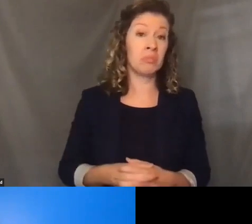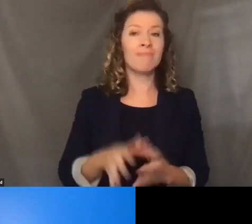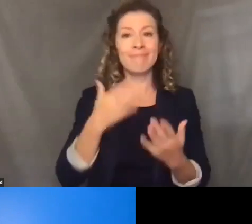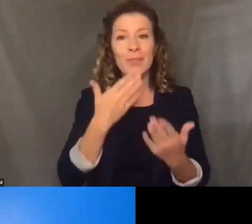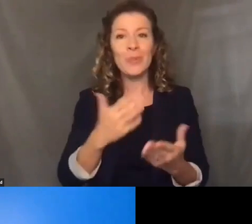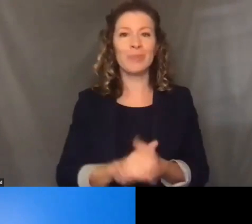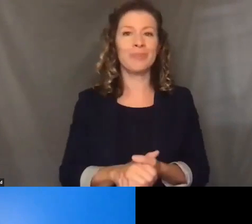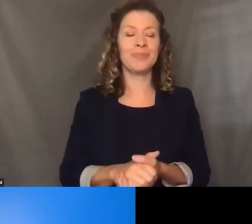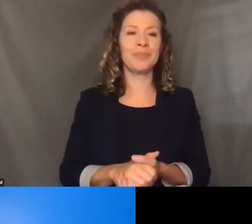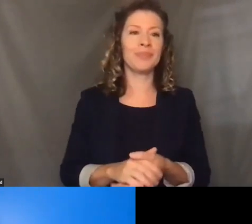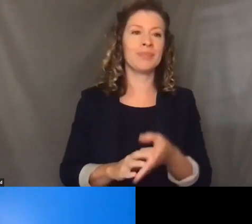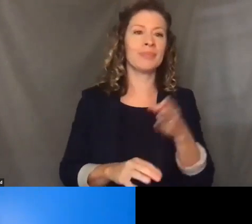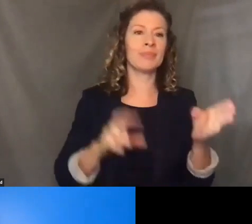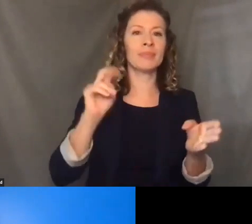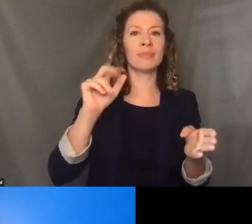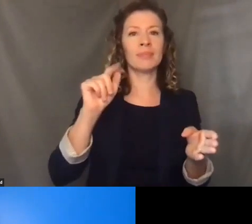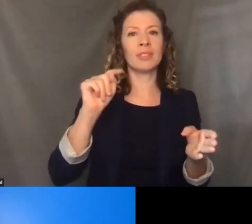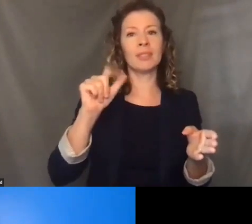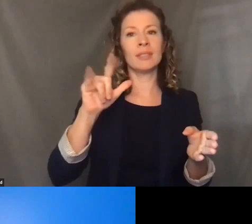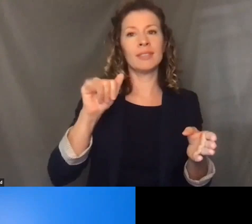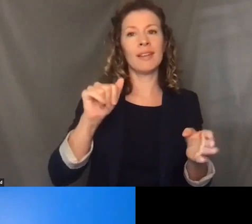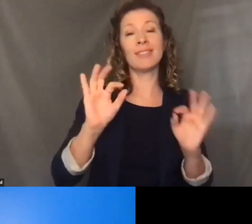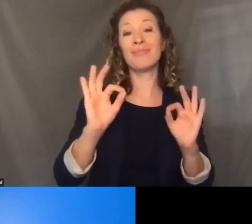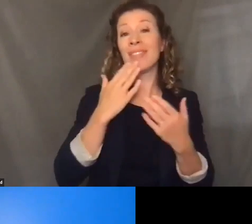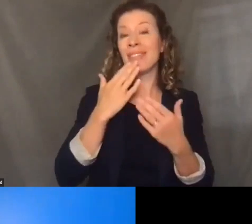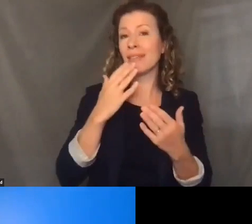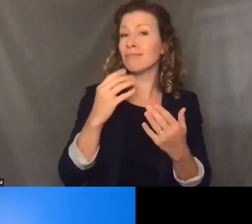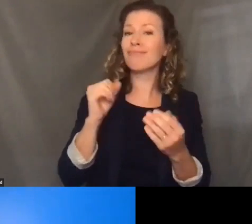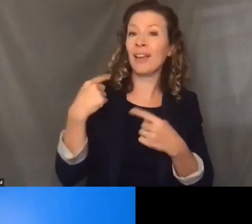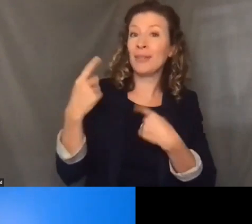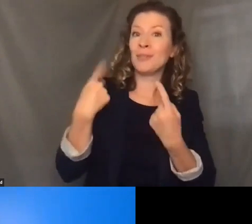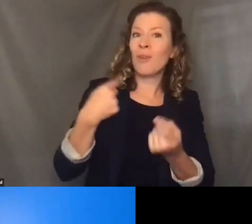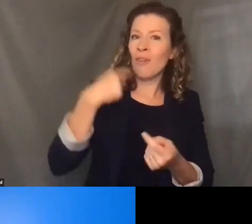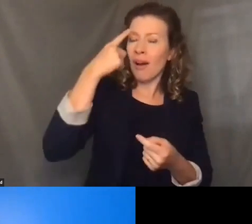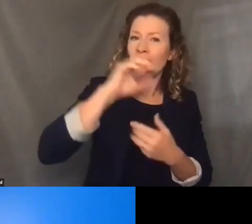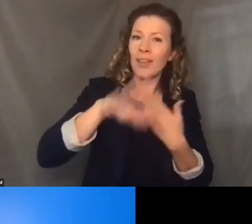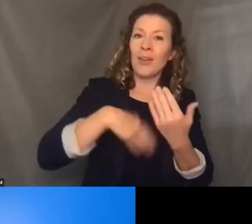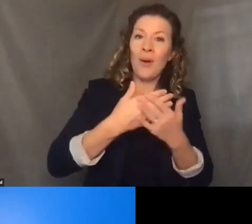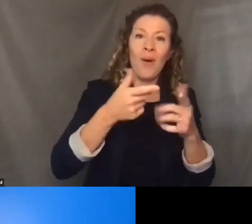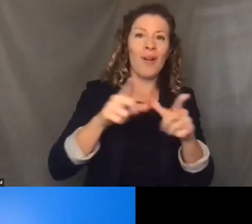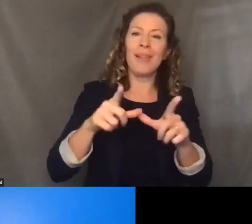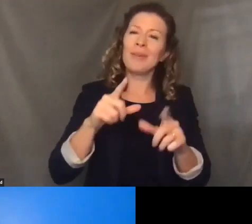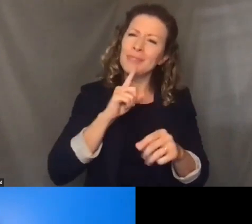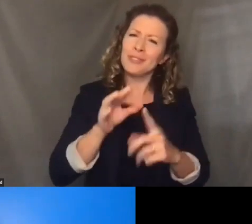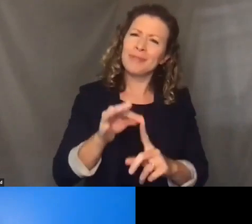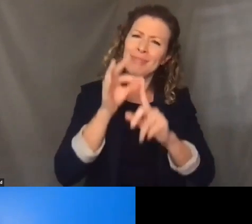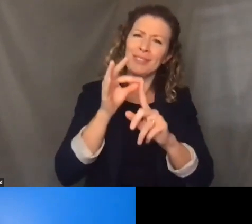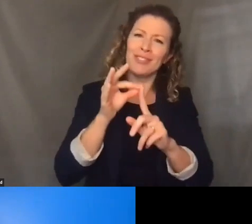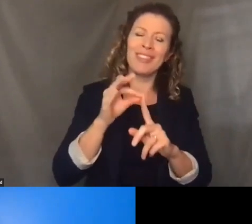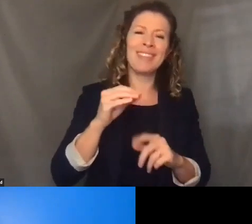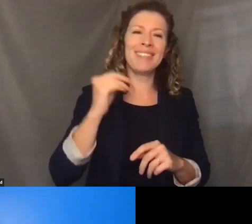Natalia Levshina: thanks yeah so far i think that all languages are very special and because of the amount of detail